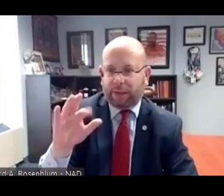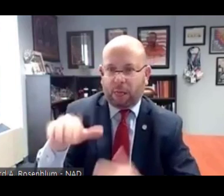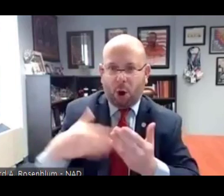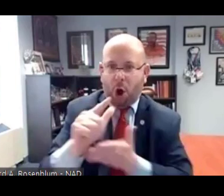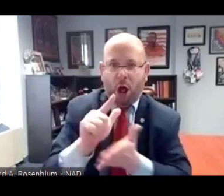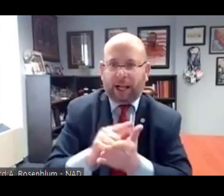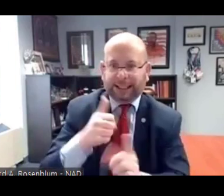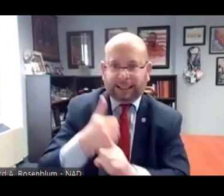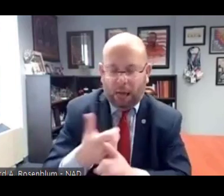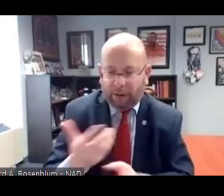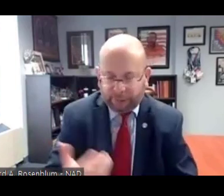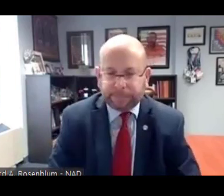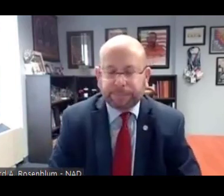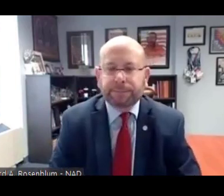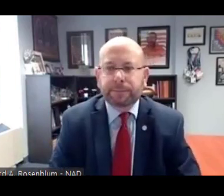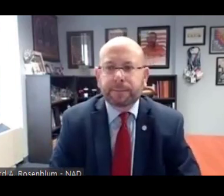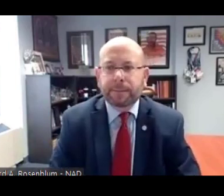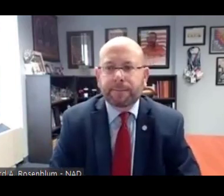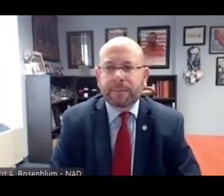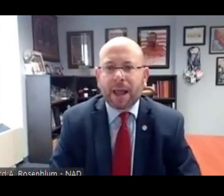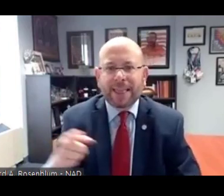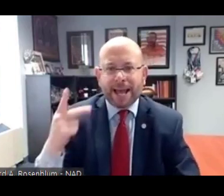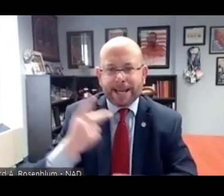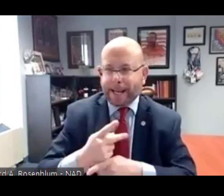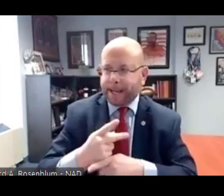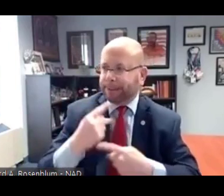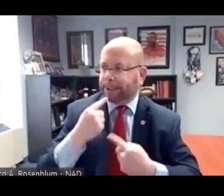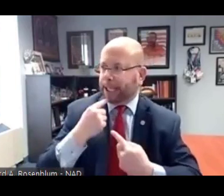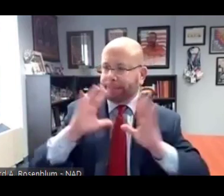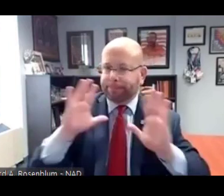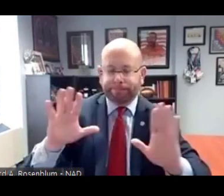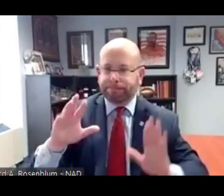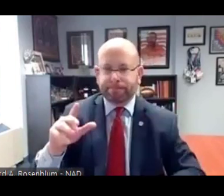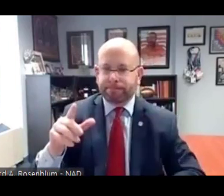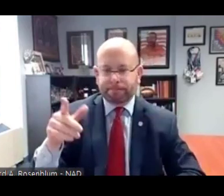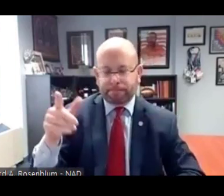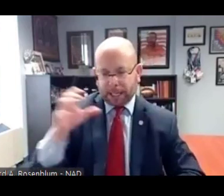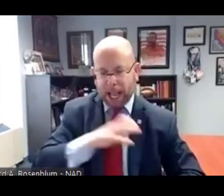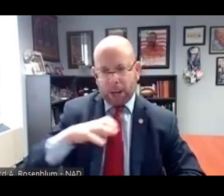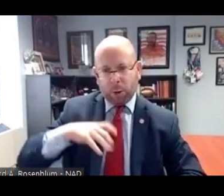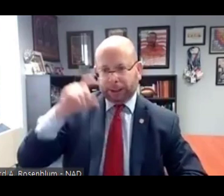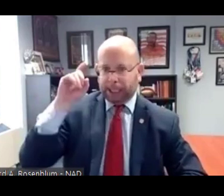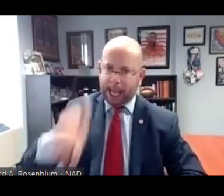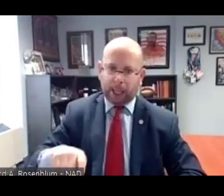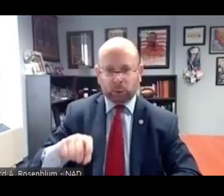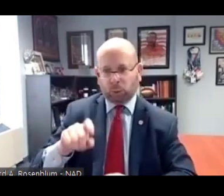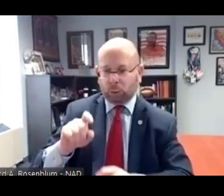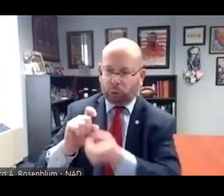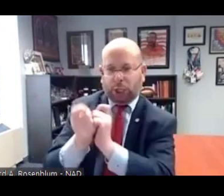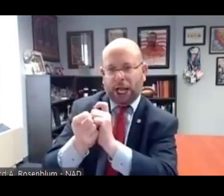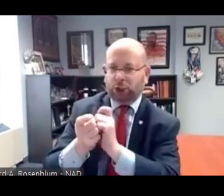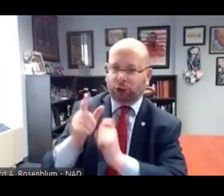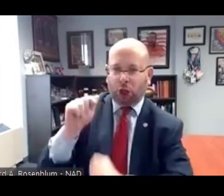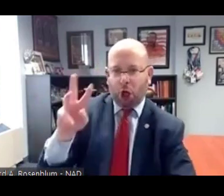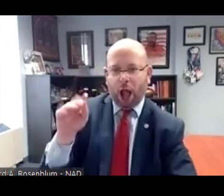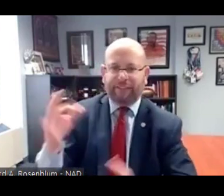And it ignores the spirit and intention of the law itself.